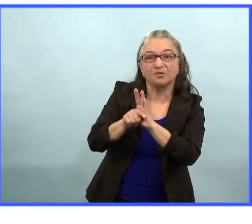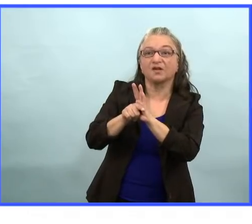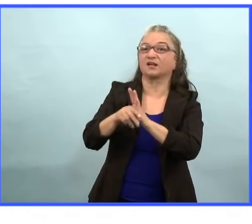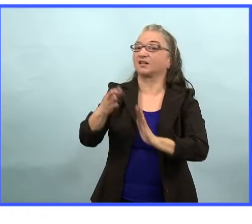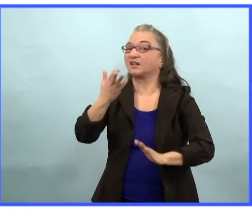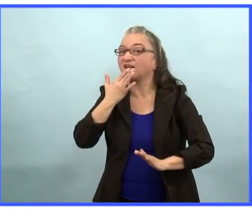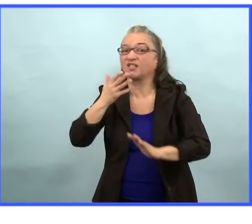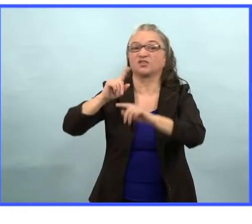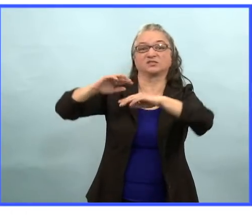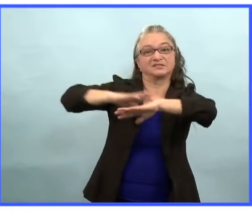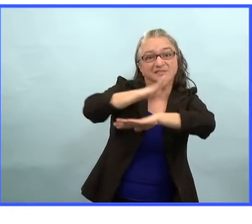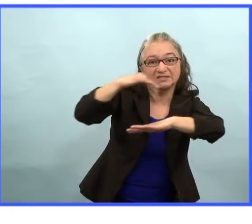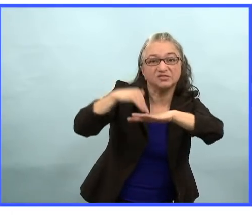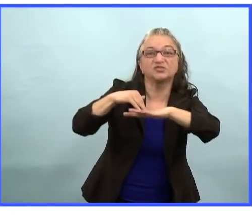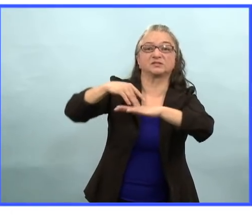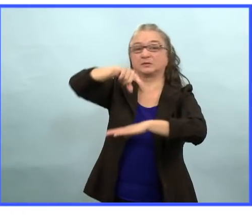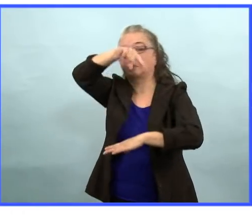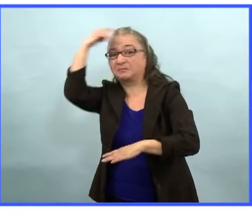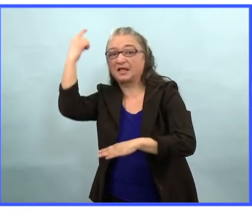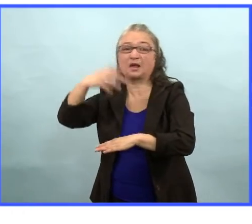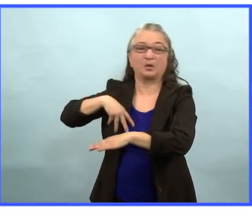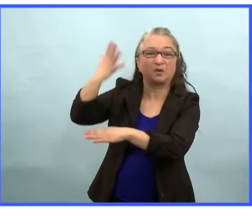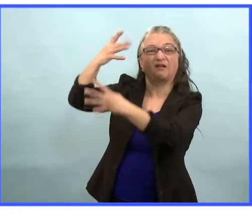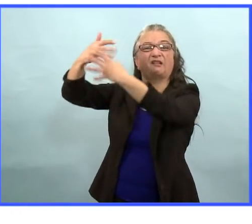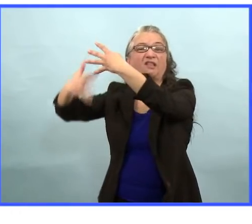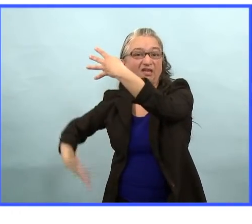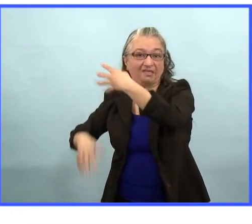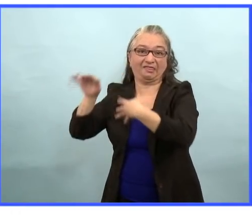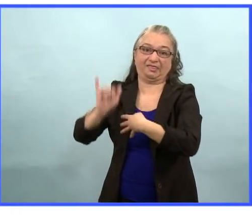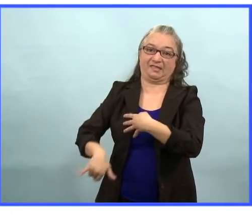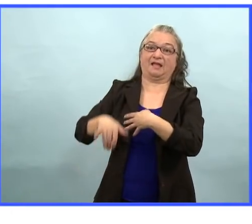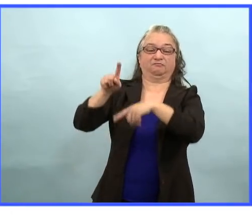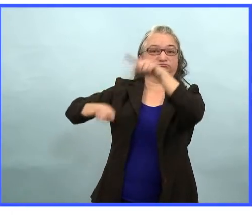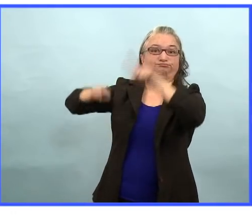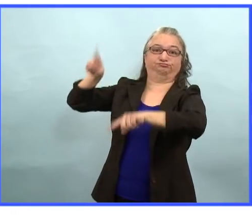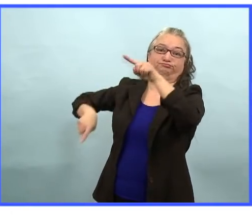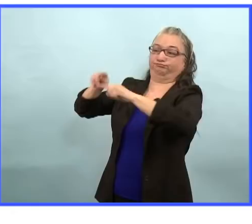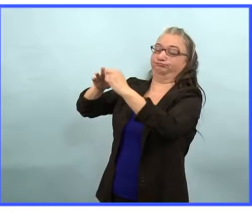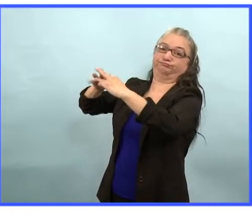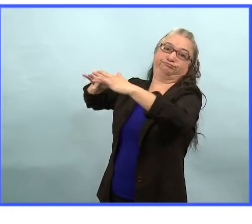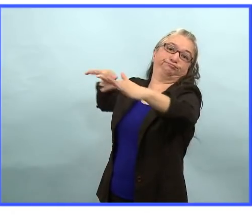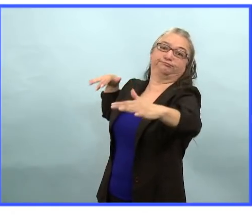that being said we continue to see that this vaccine is highly effective if we can go to the